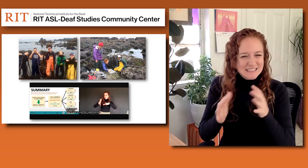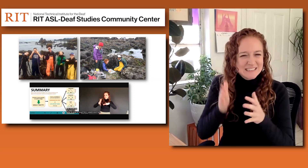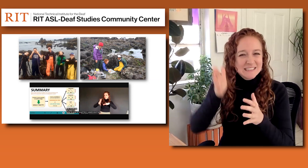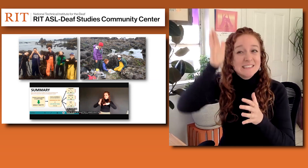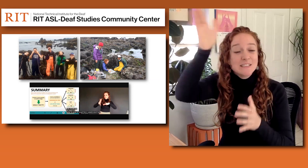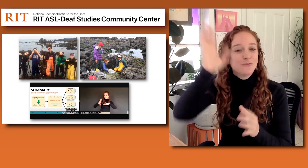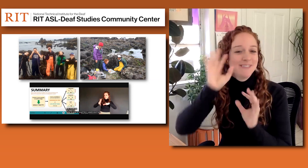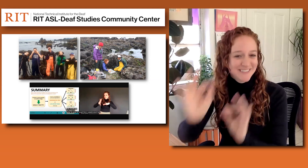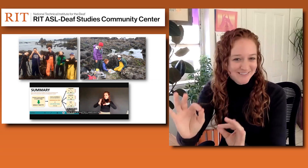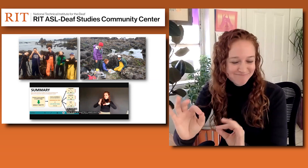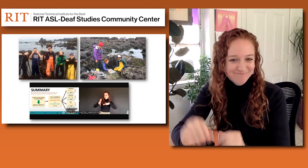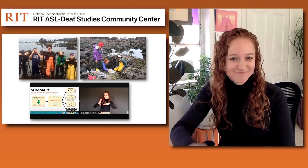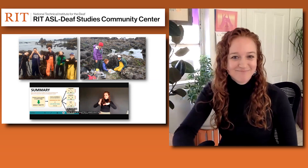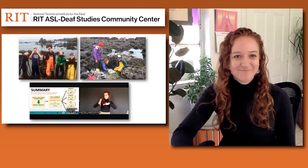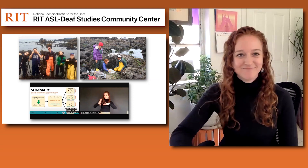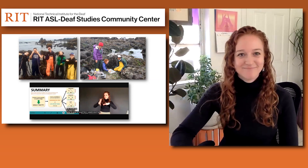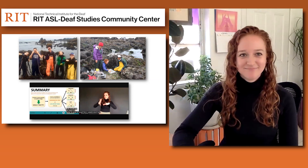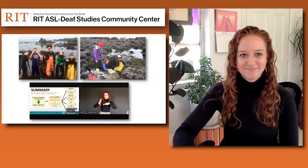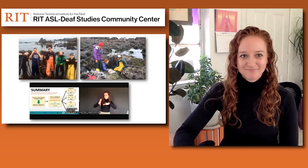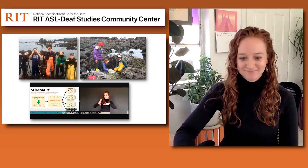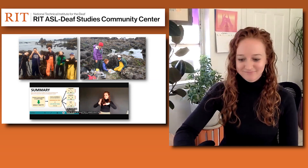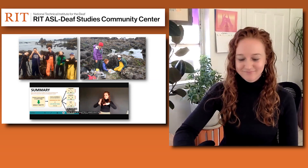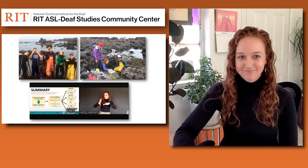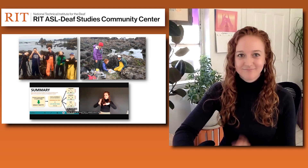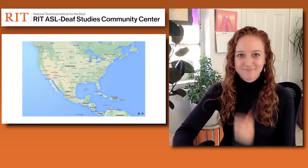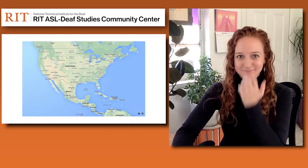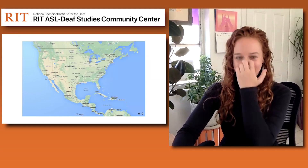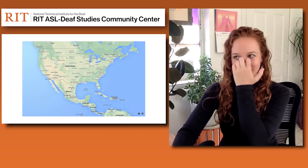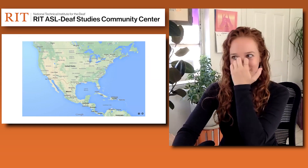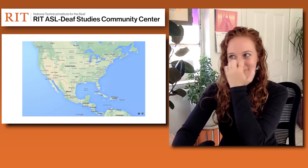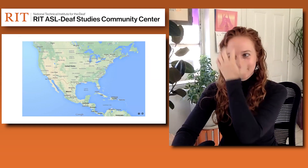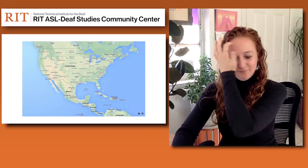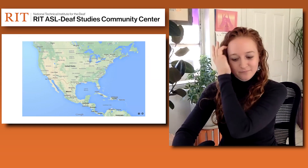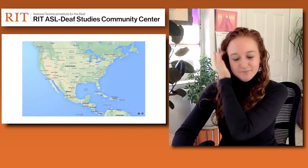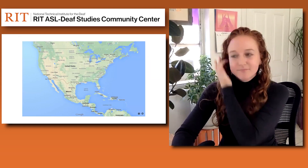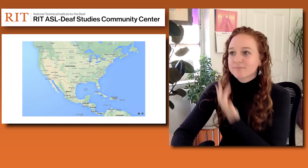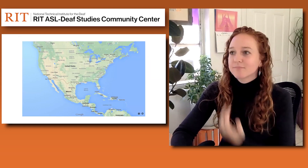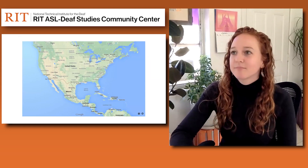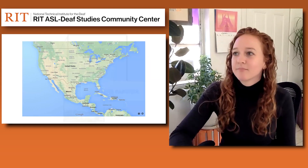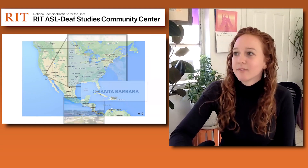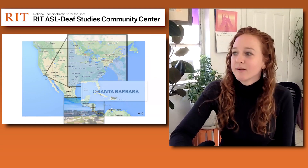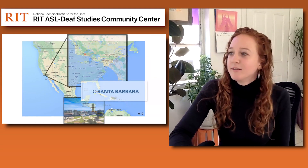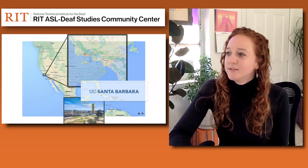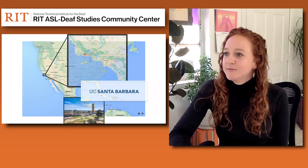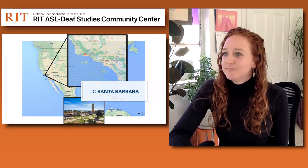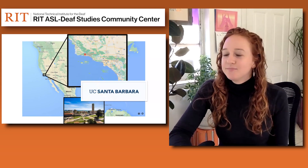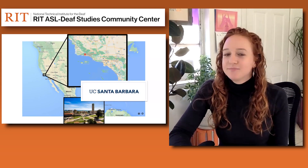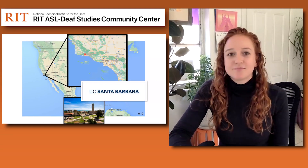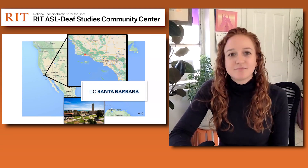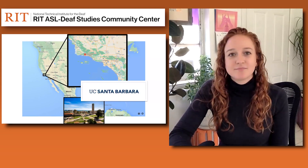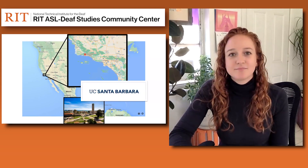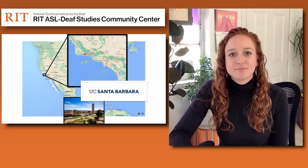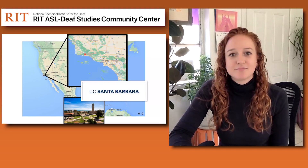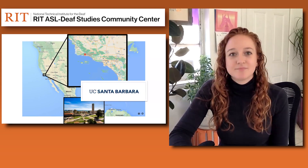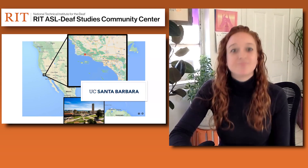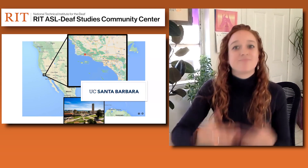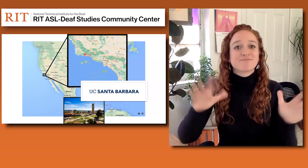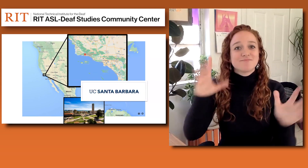and yes, there will be growing pains. We're not gonna be perfect, but it's an effort that is worthwhile.